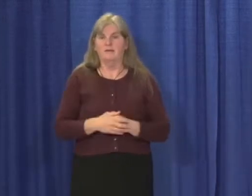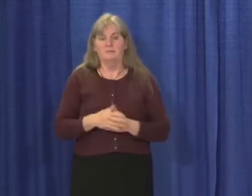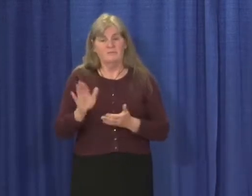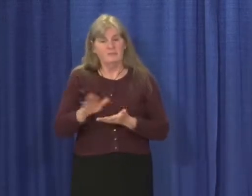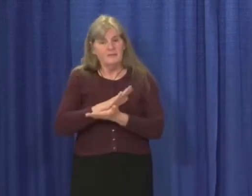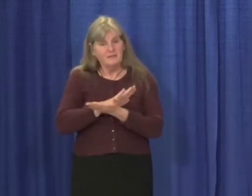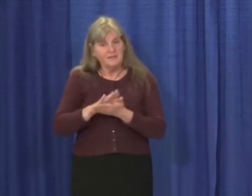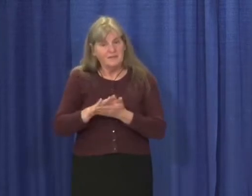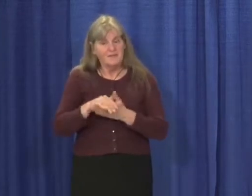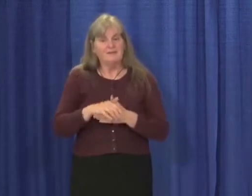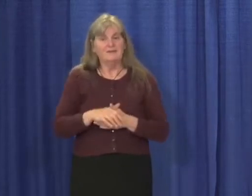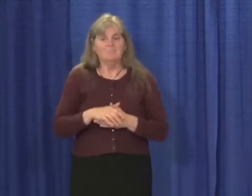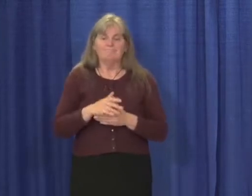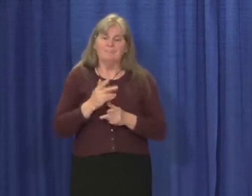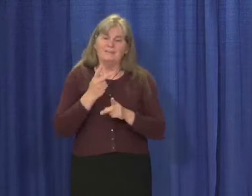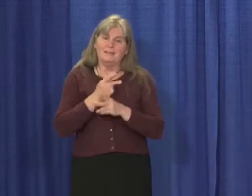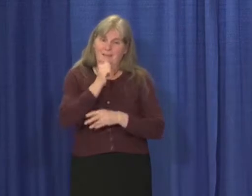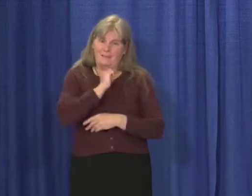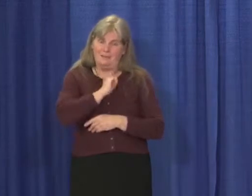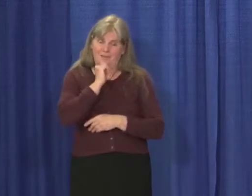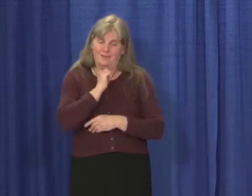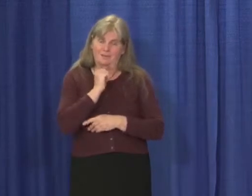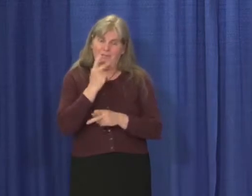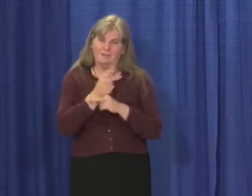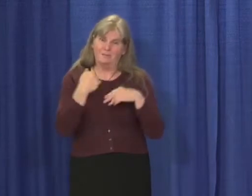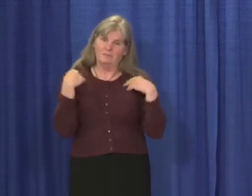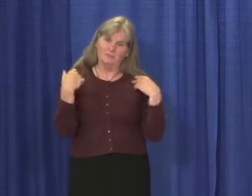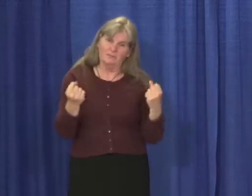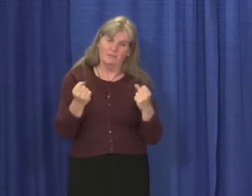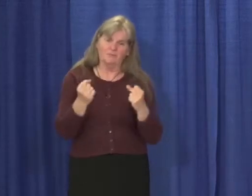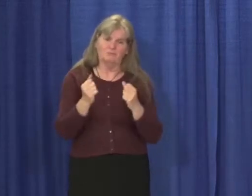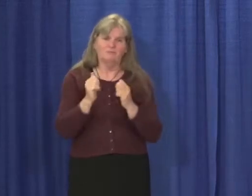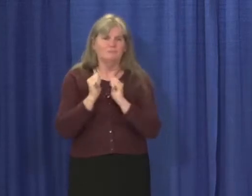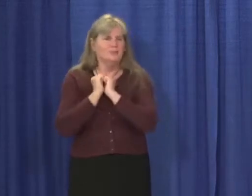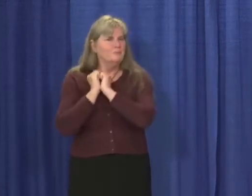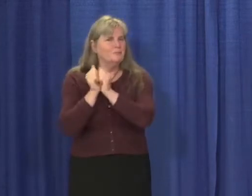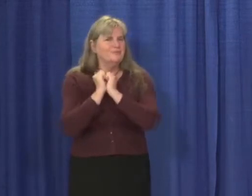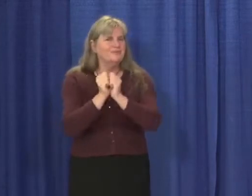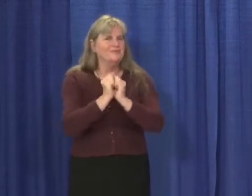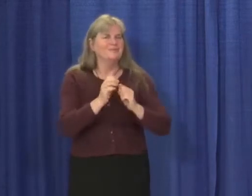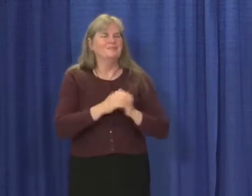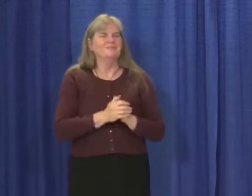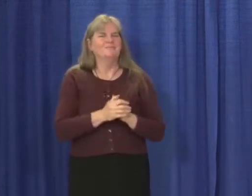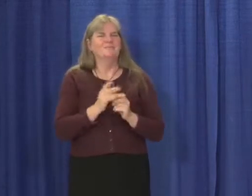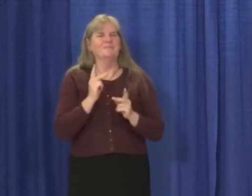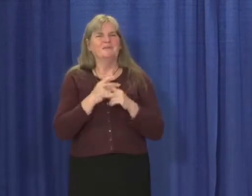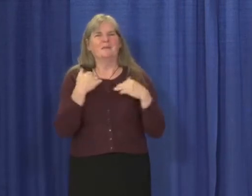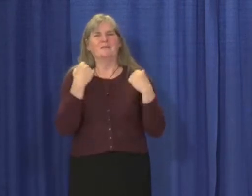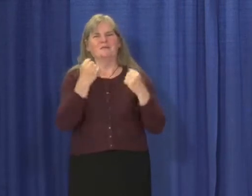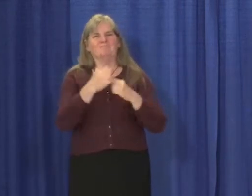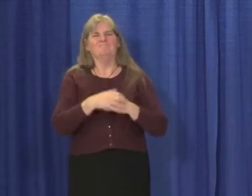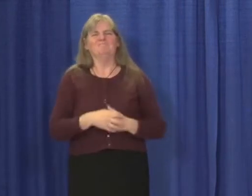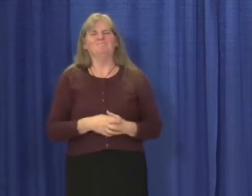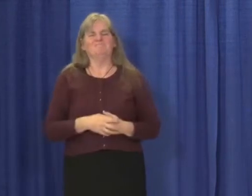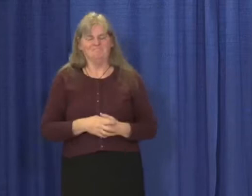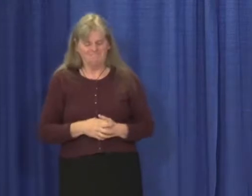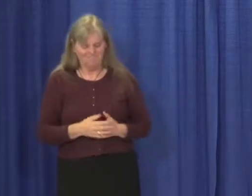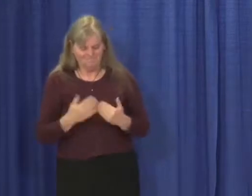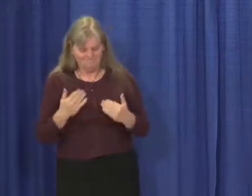Be kind and stay patient and stay strong and stay together. And stay well. Thank you.